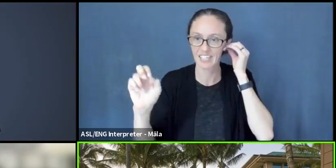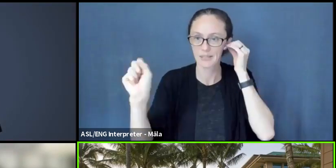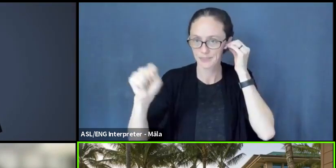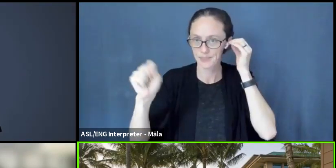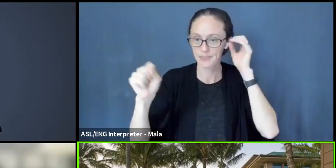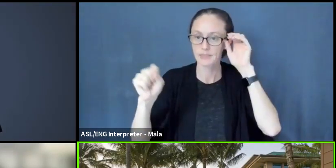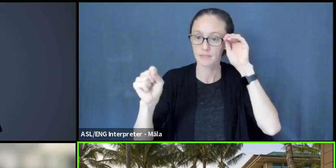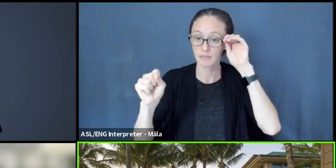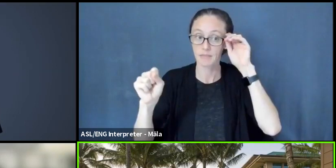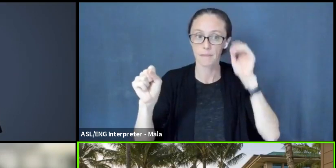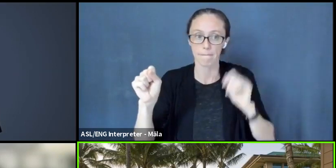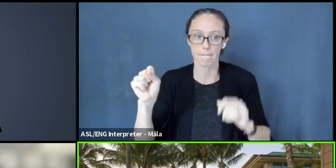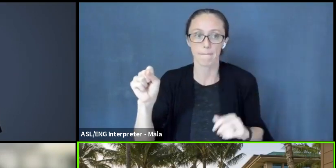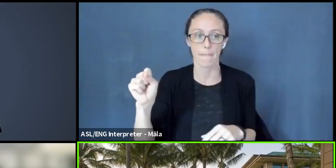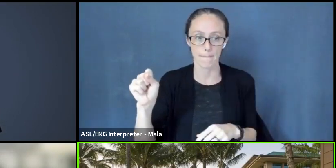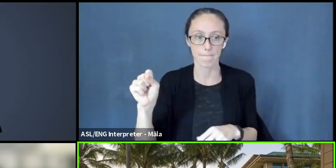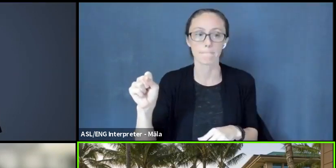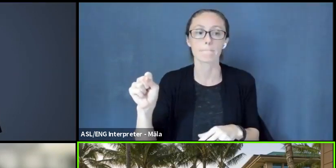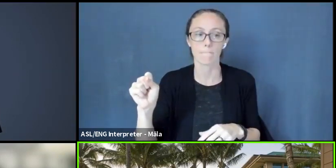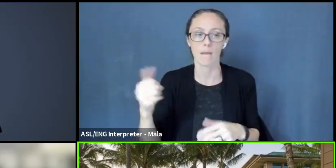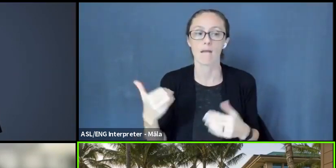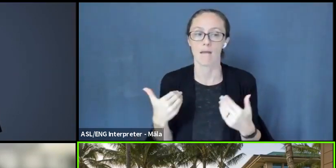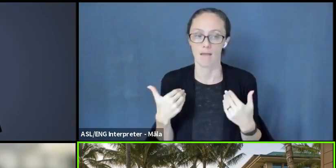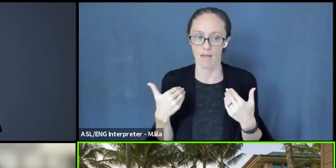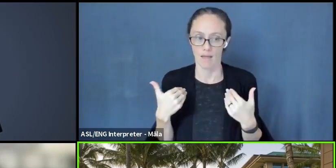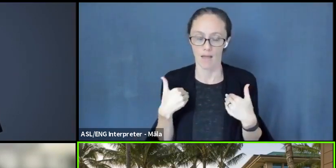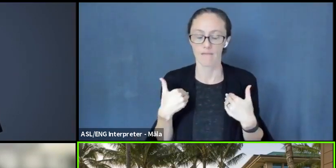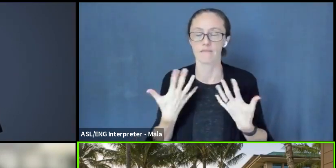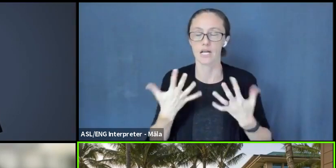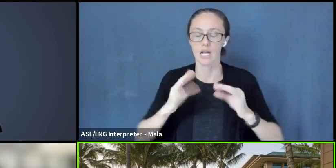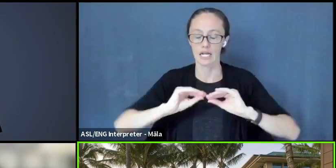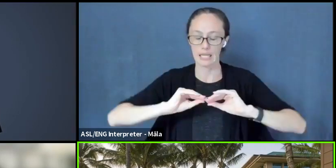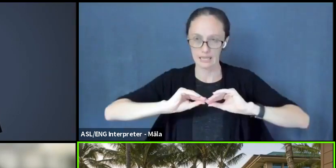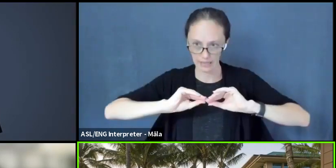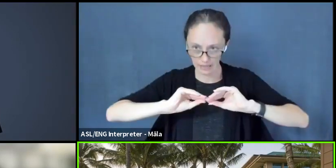There is very clear, good, scientific evidence.